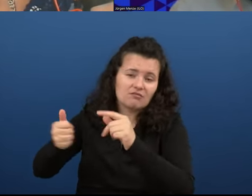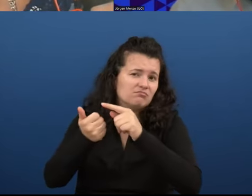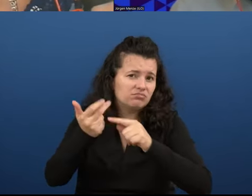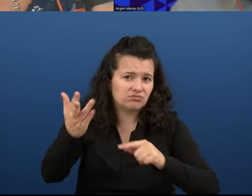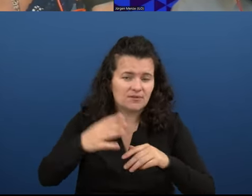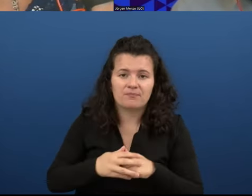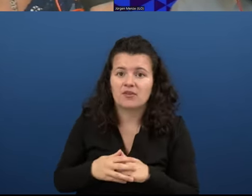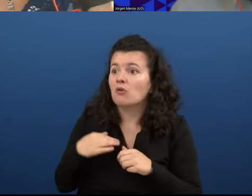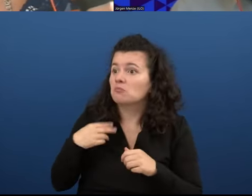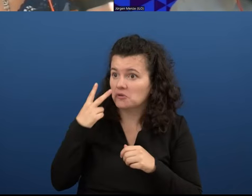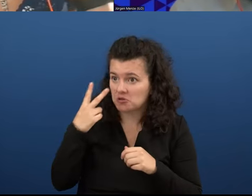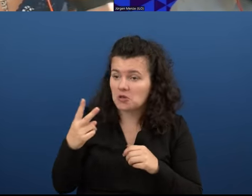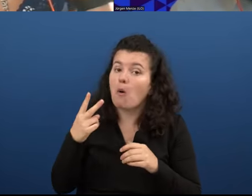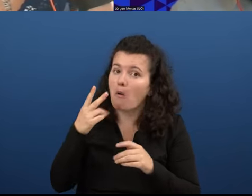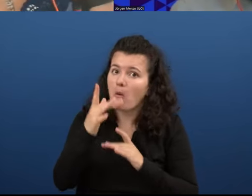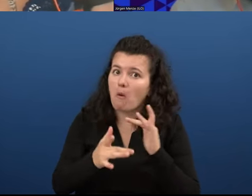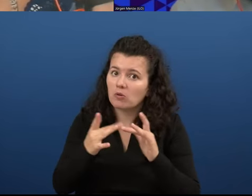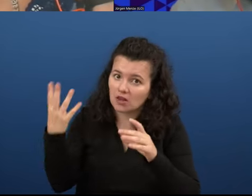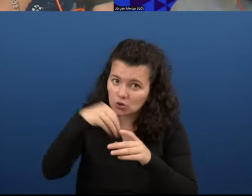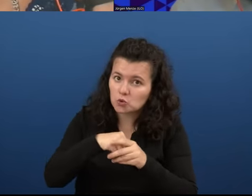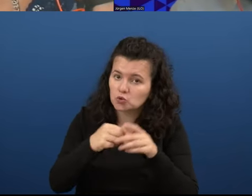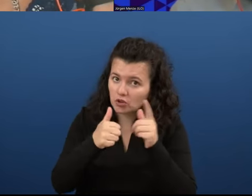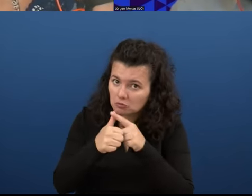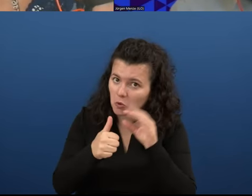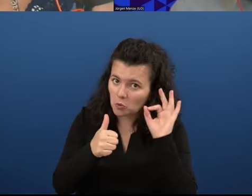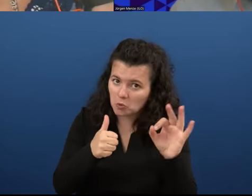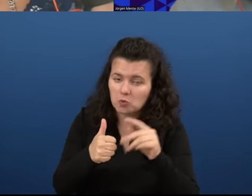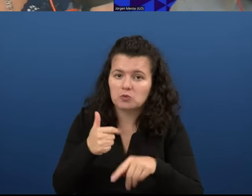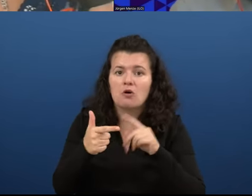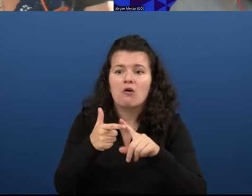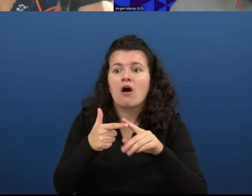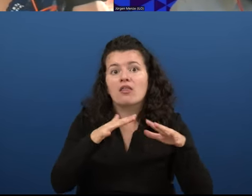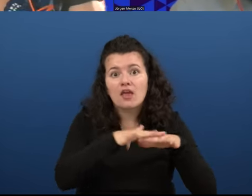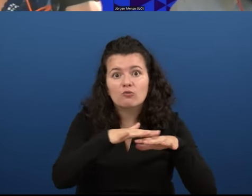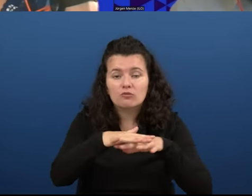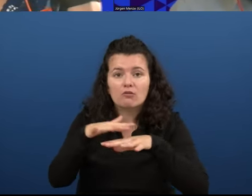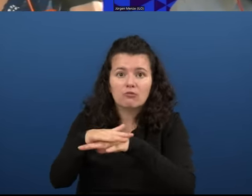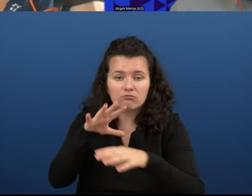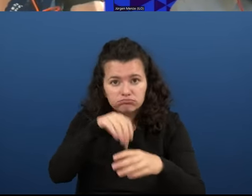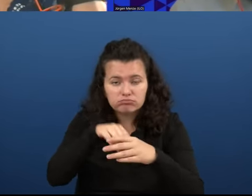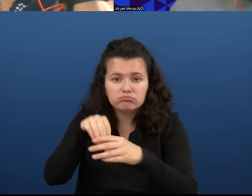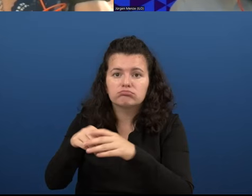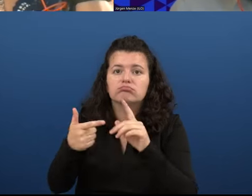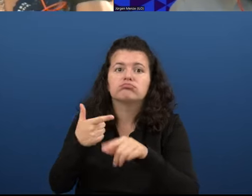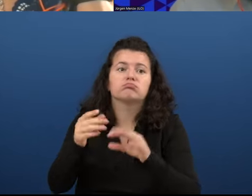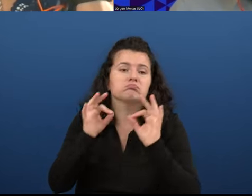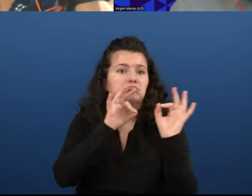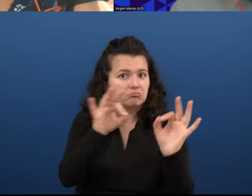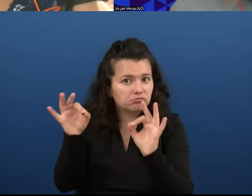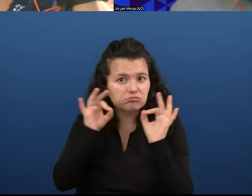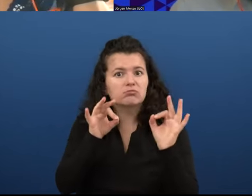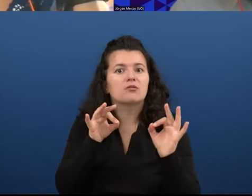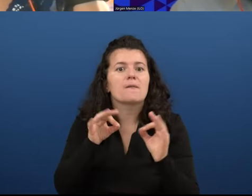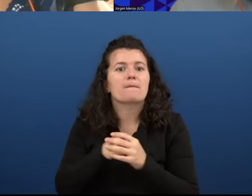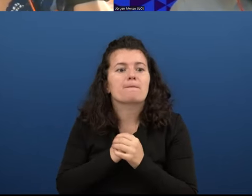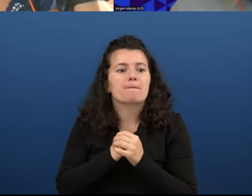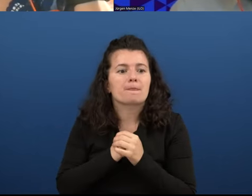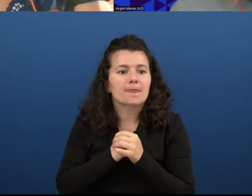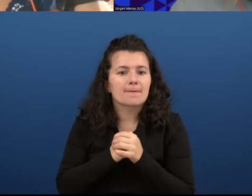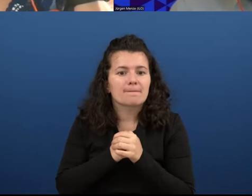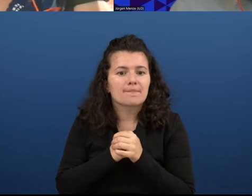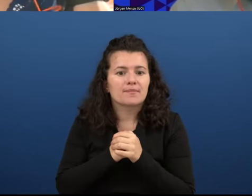no Hazel, no different a zoo, a news FOCHS July ludicrous Joe delicate delicate.